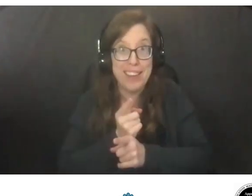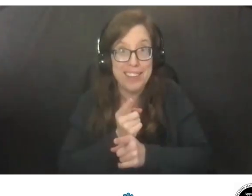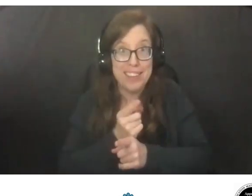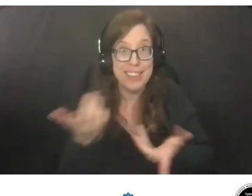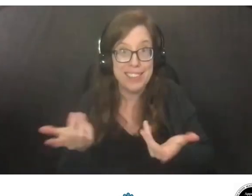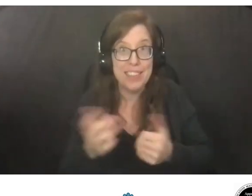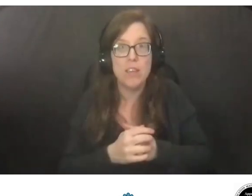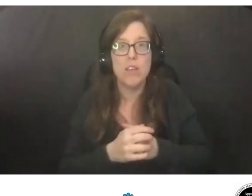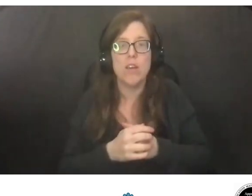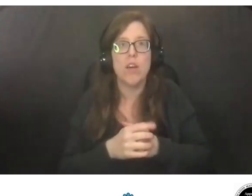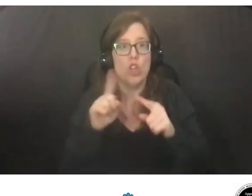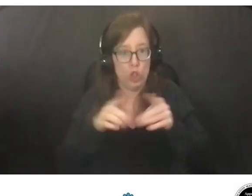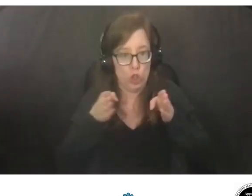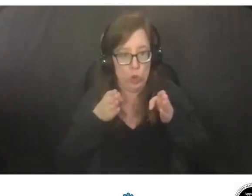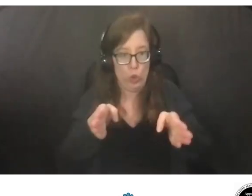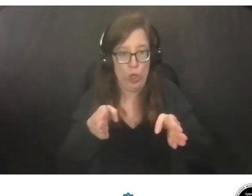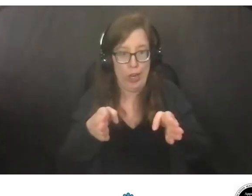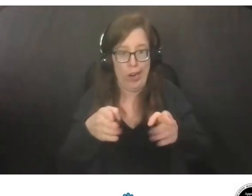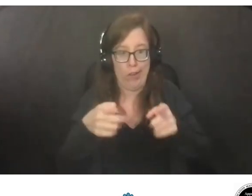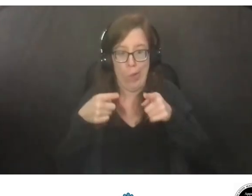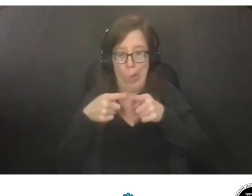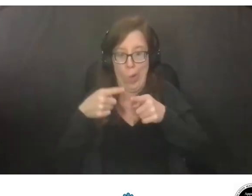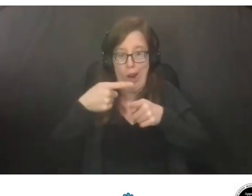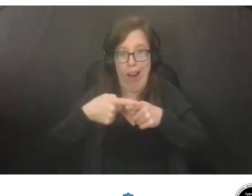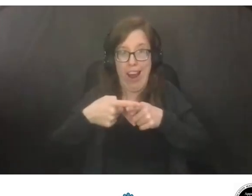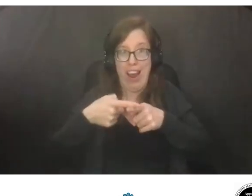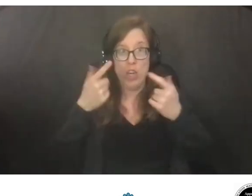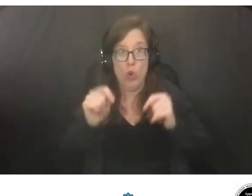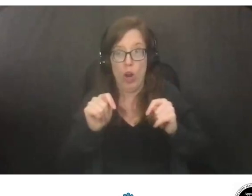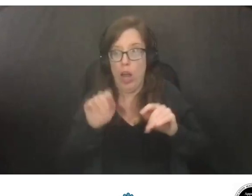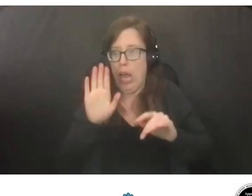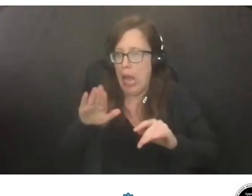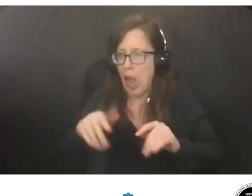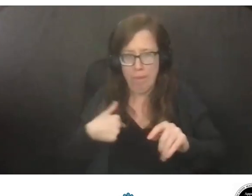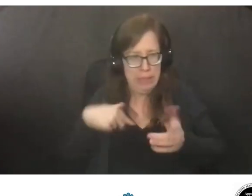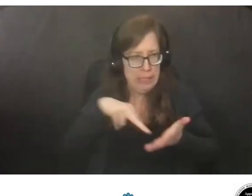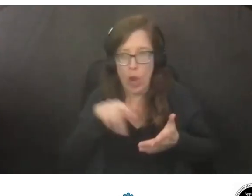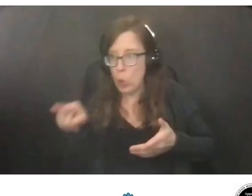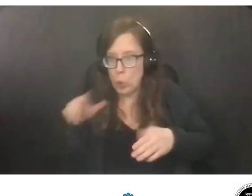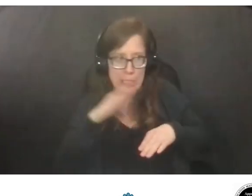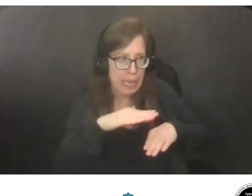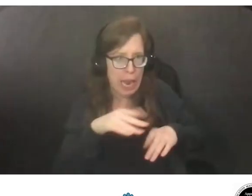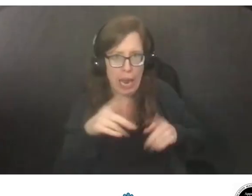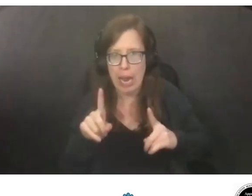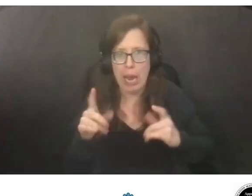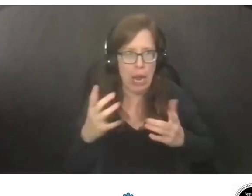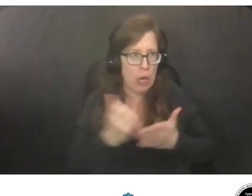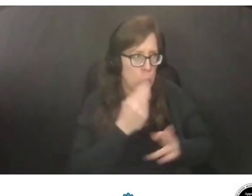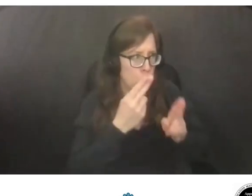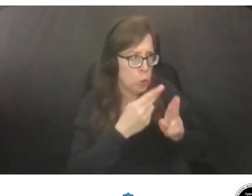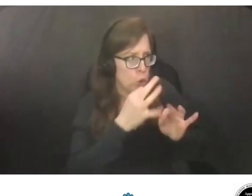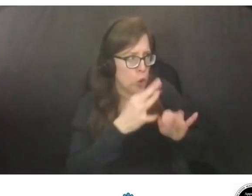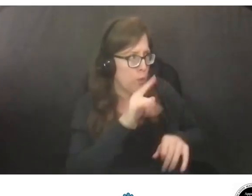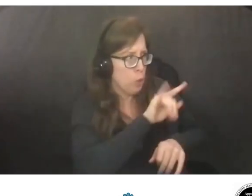On a street corner in traffic is not the time to figure out how we're utilizing the Interpreter?